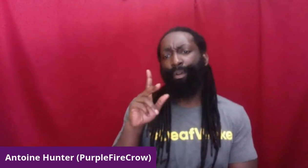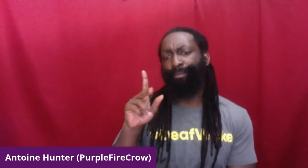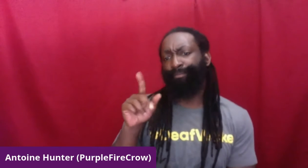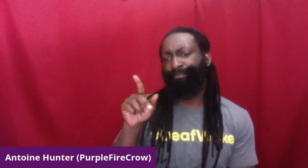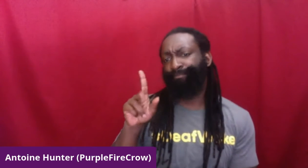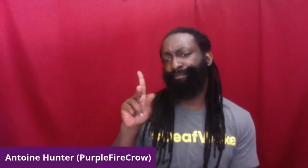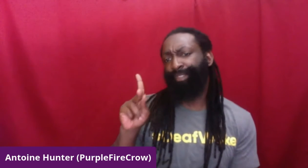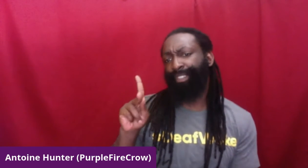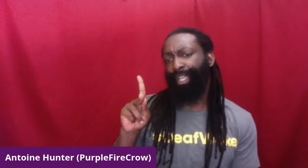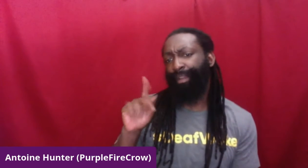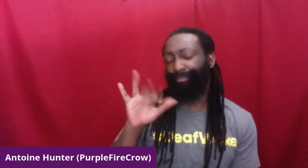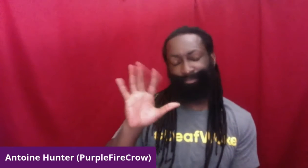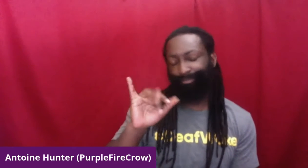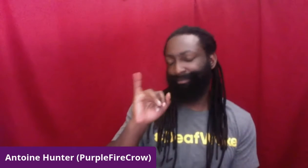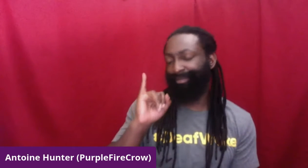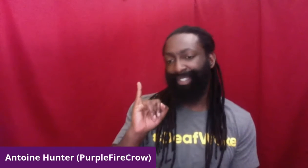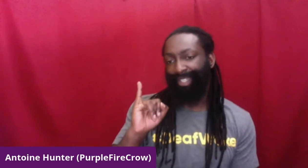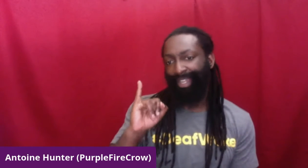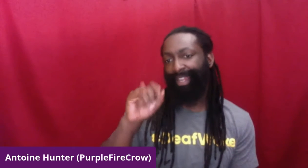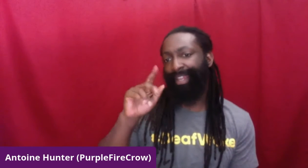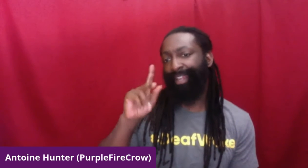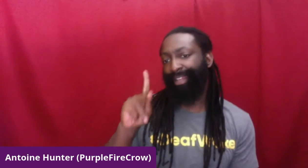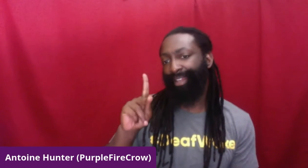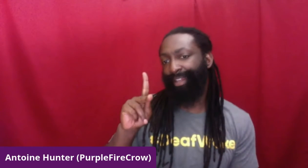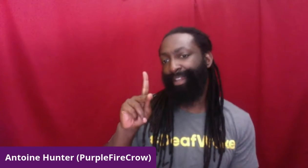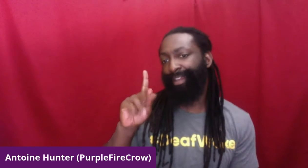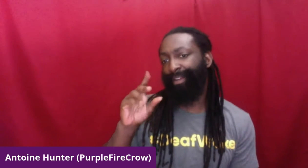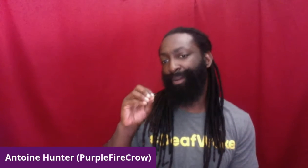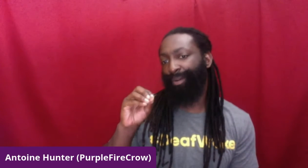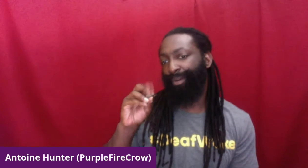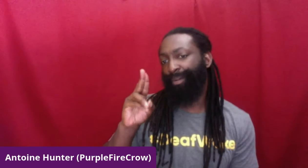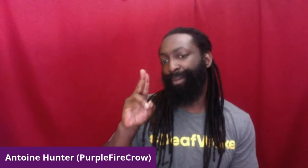I-K-O-U-I-I Creative.